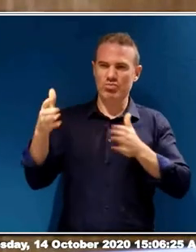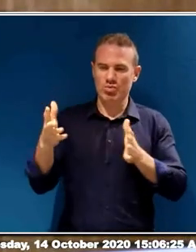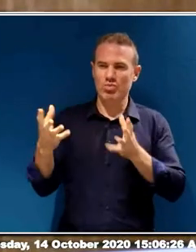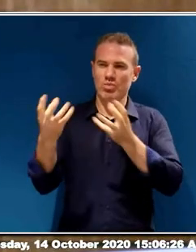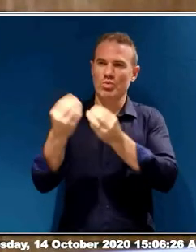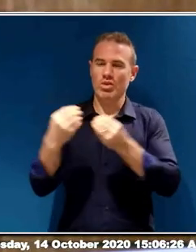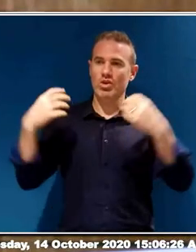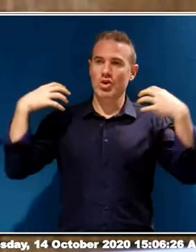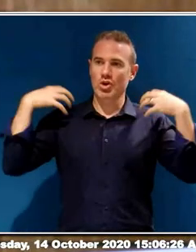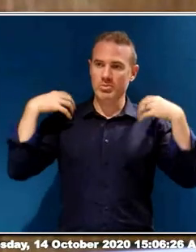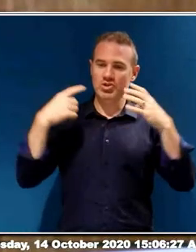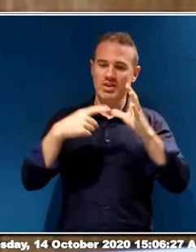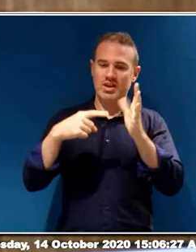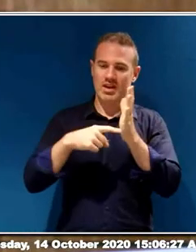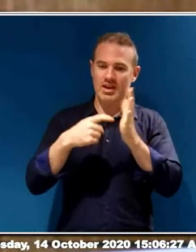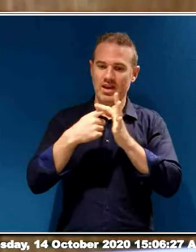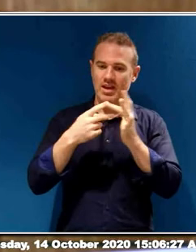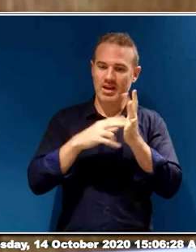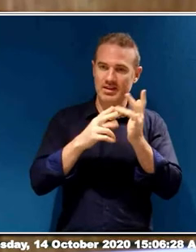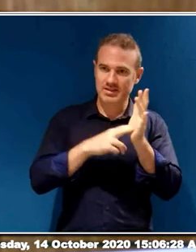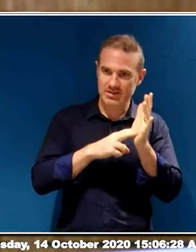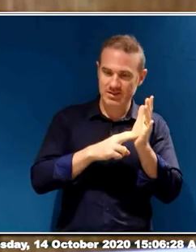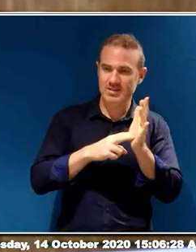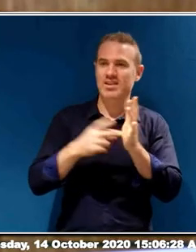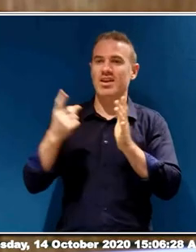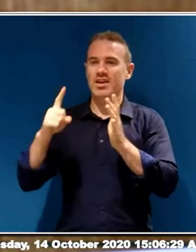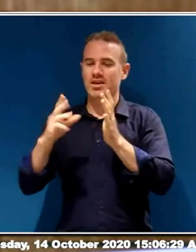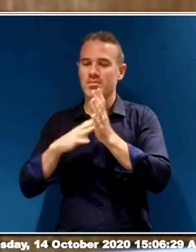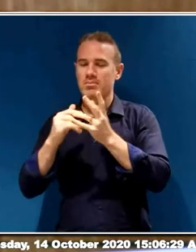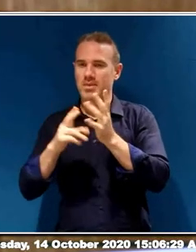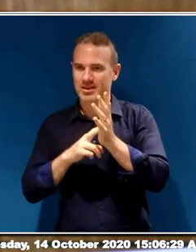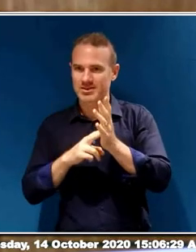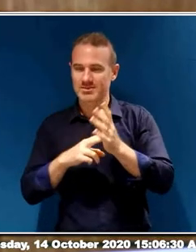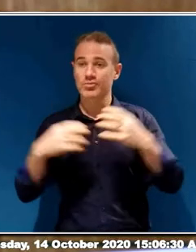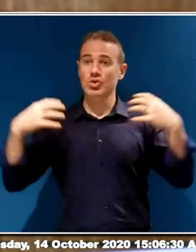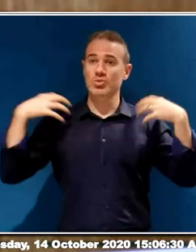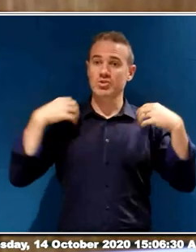Commissioner Galbally who you will see on the screen is in Melbourne and I am